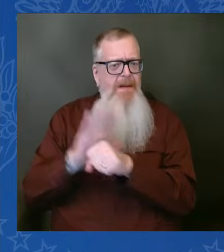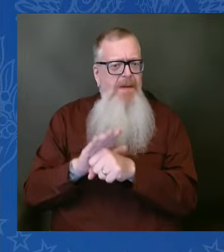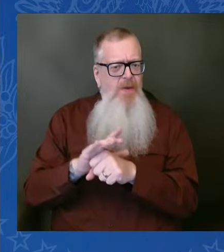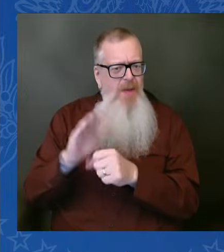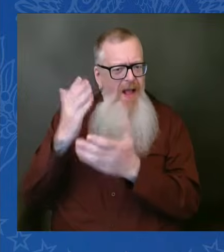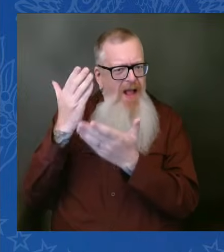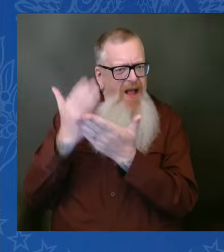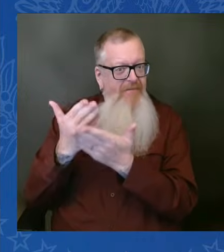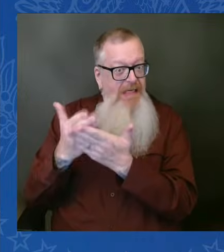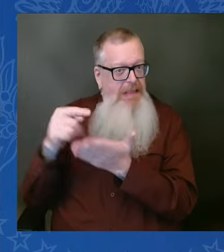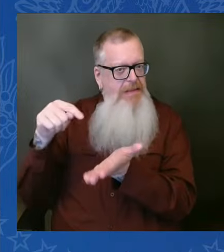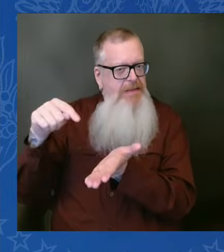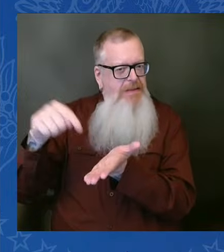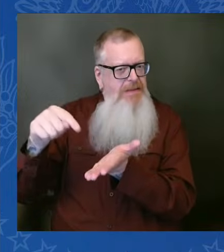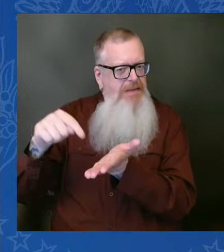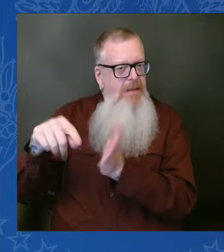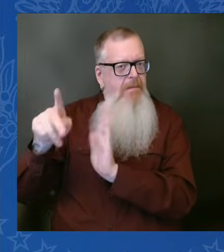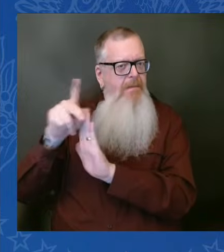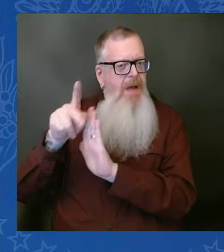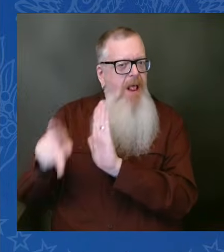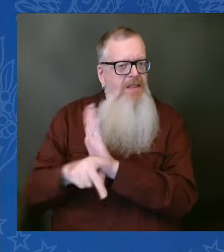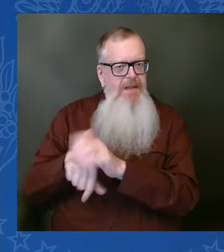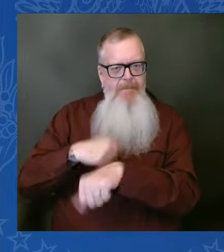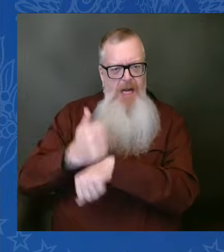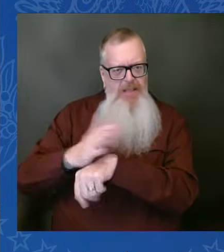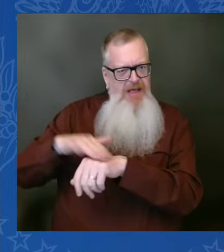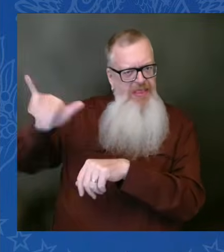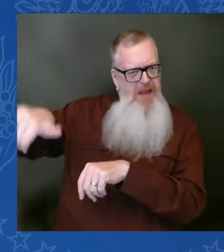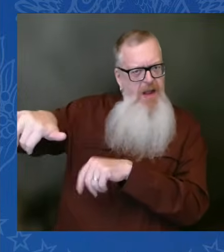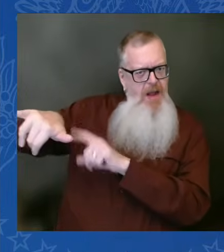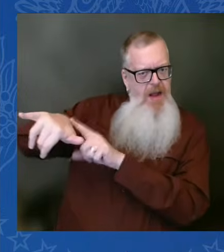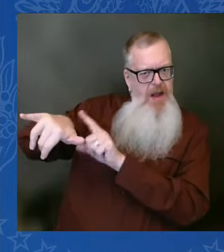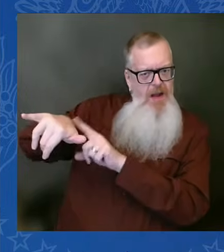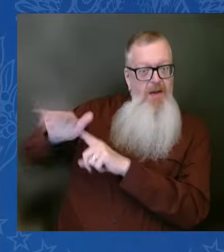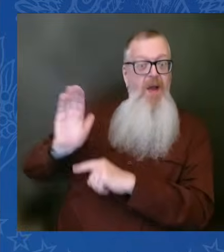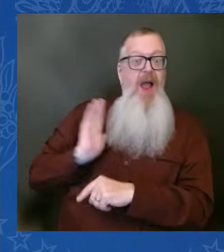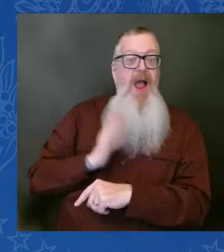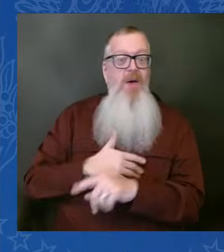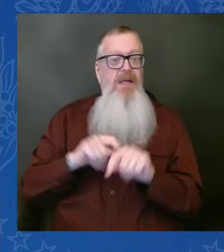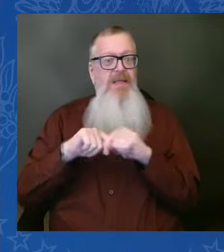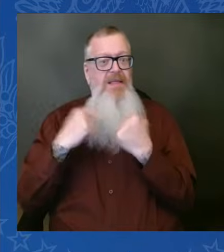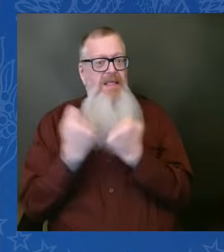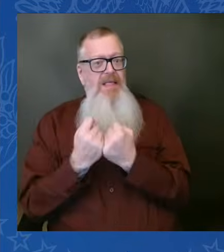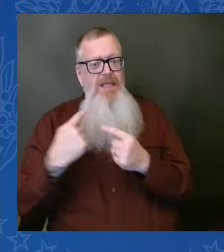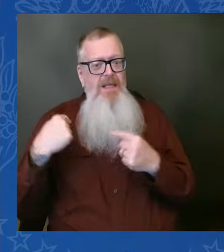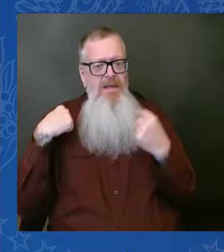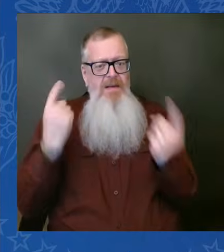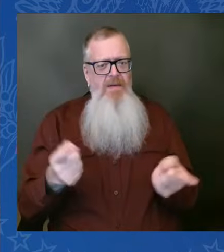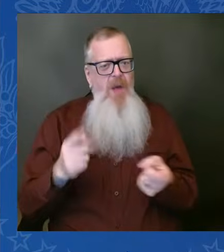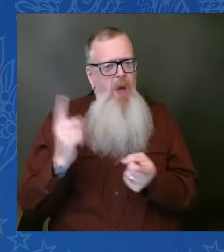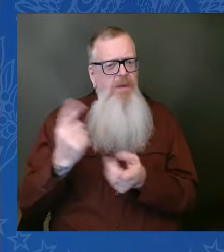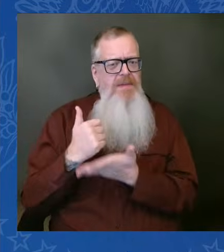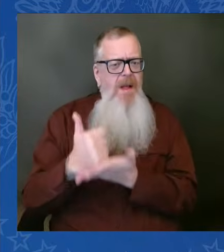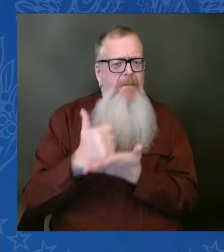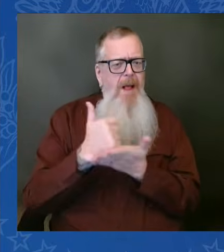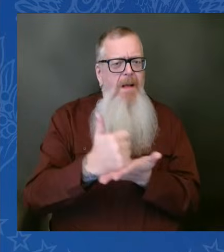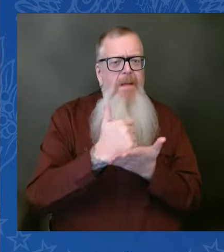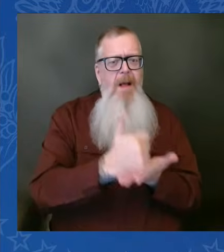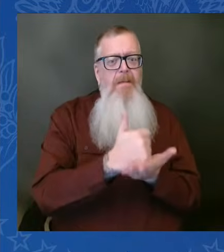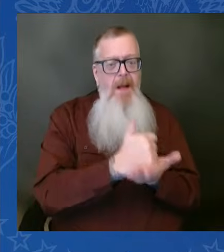as we have done for over 100 years, our team has proudly contributed to the important work of the last four years. Our scholars help with the Chips and Science Act,